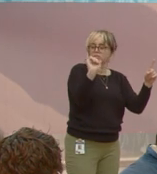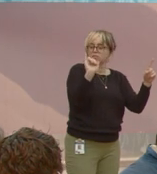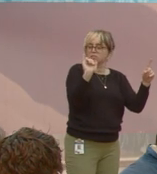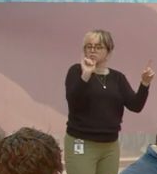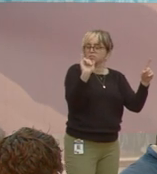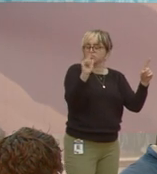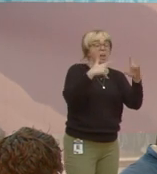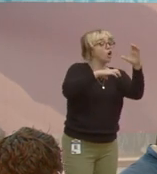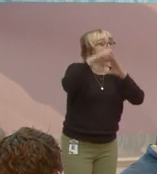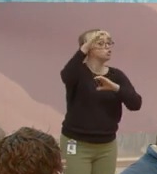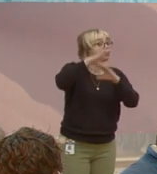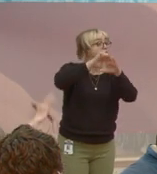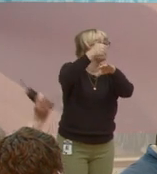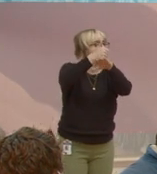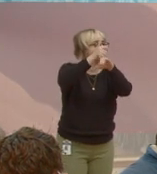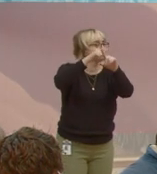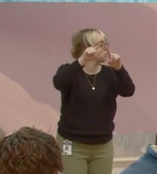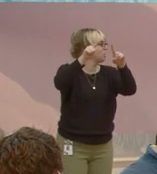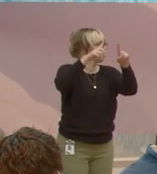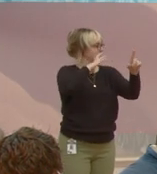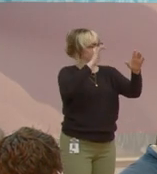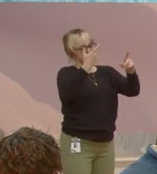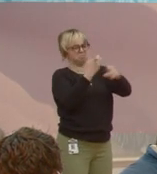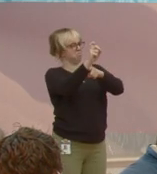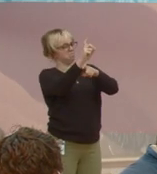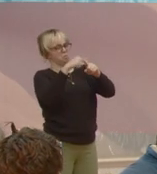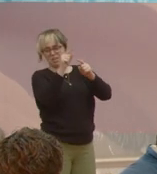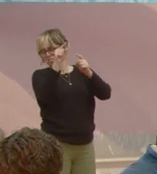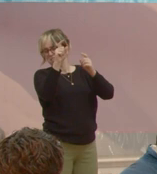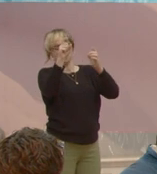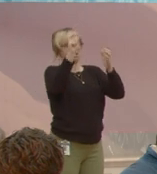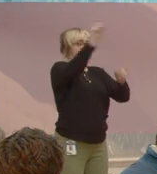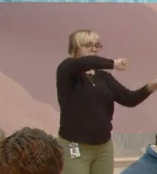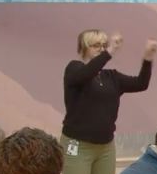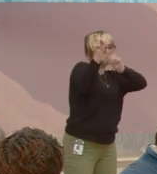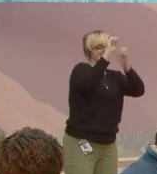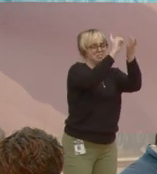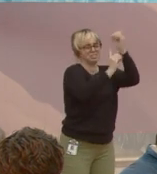construction sites, it's almost a run with a graffiti bat or something that context you could work with, with this pretty